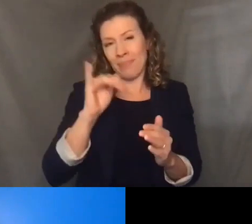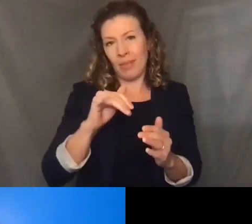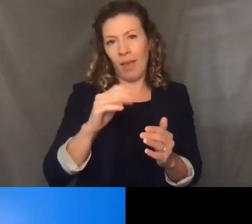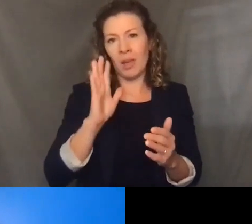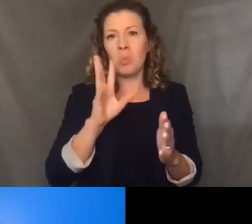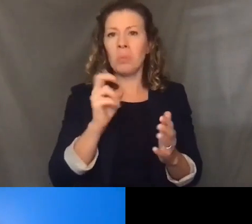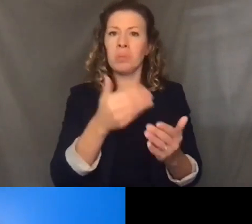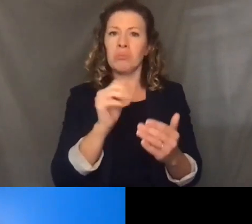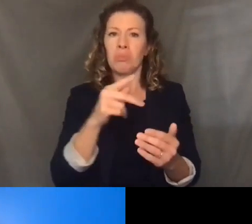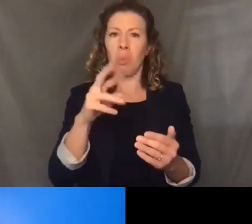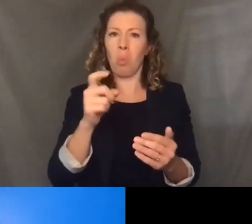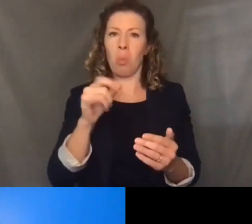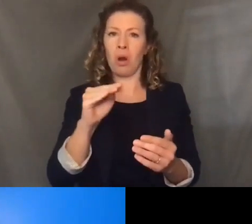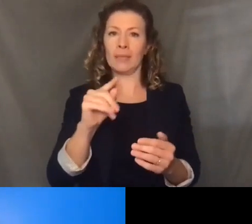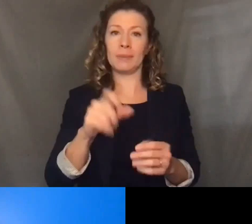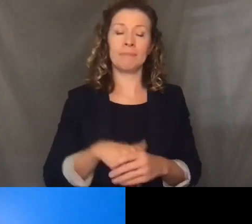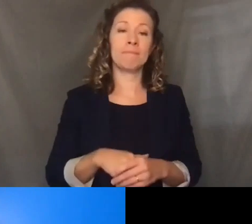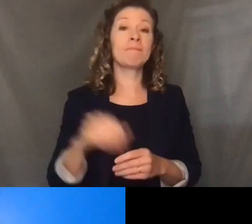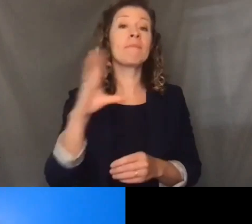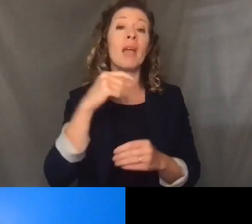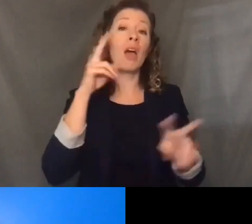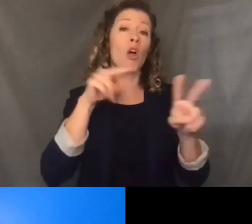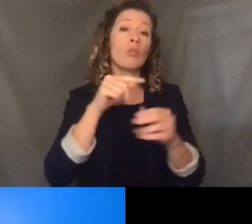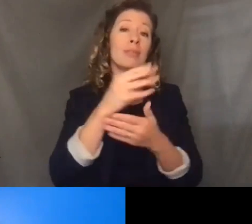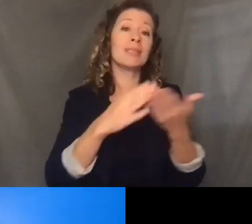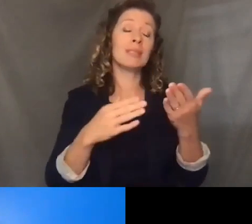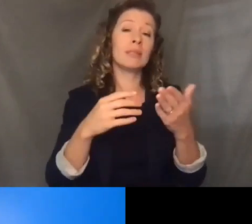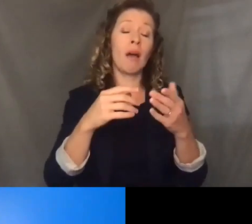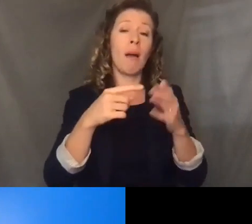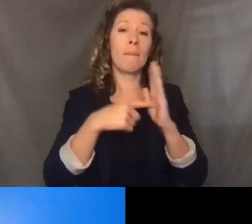and also looked at some examples in the languages that i know this distribution